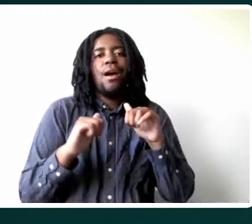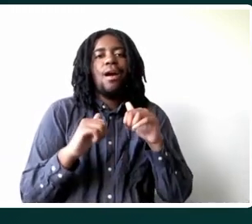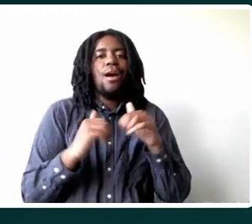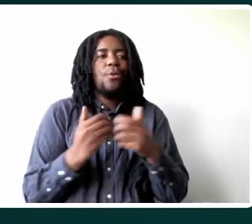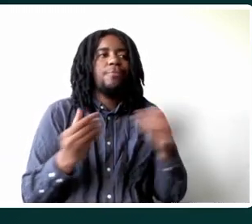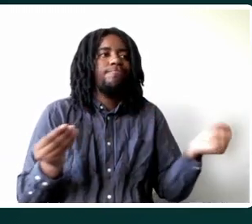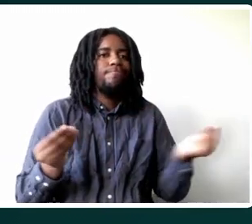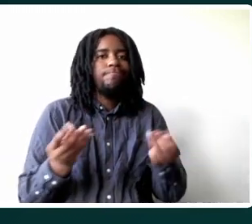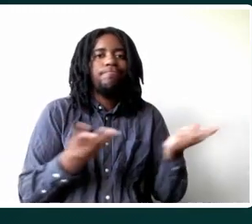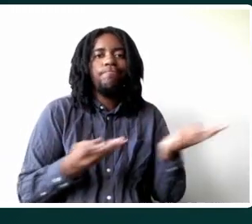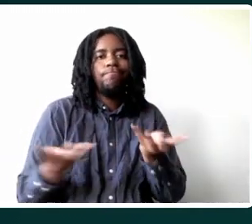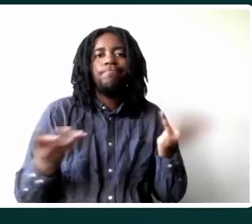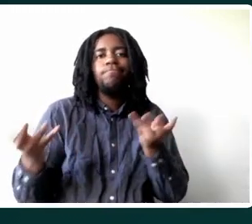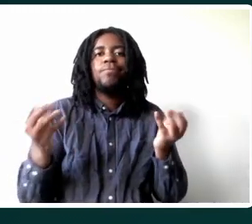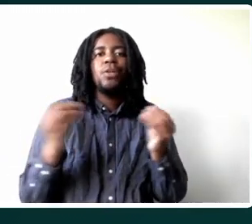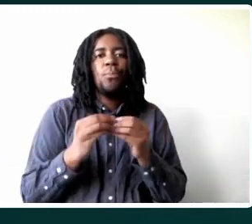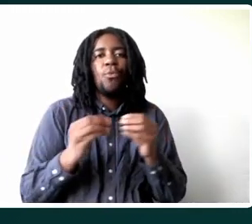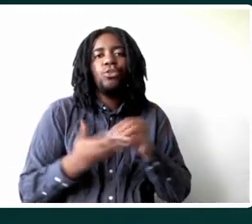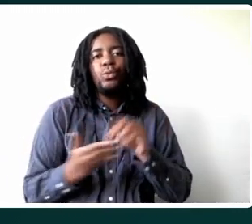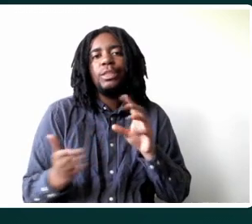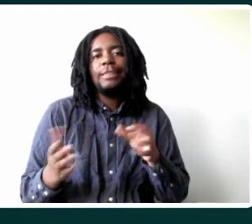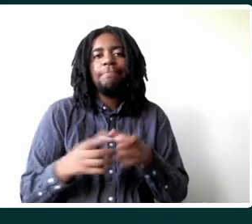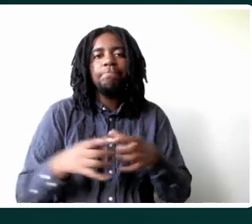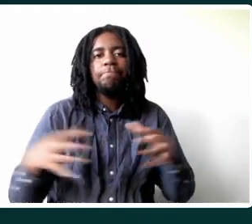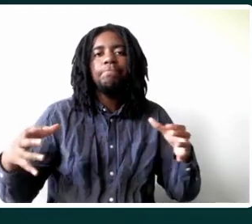What you see on your screen also this picture, this is a very high tech. You know,